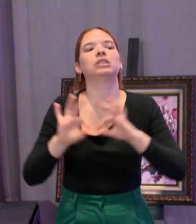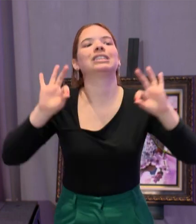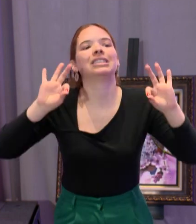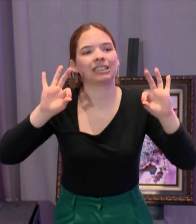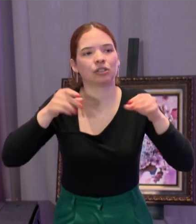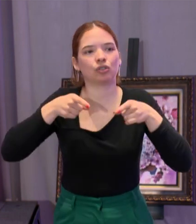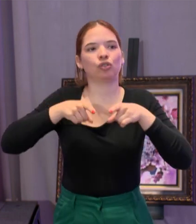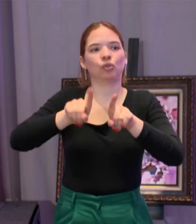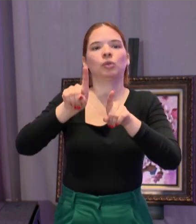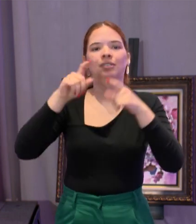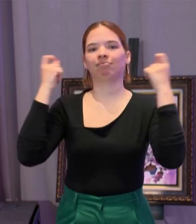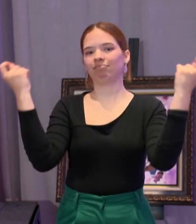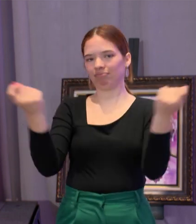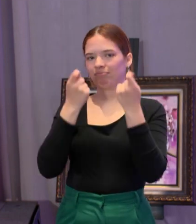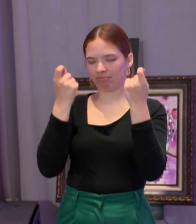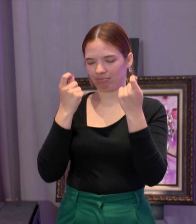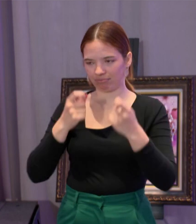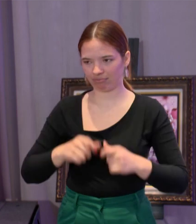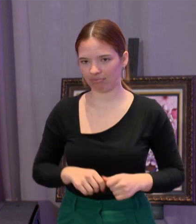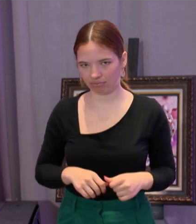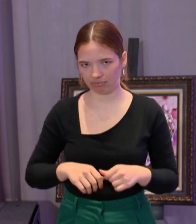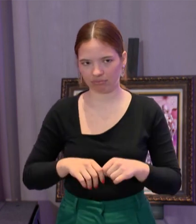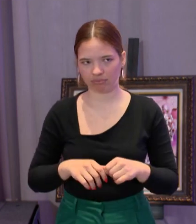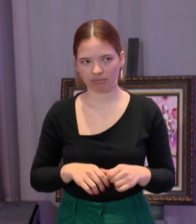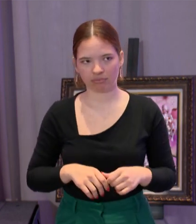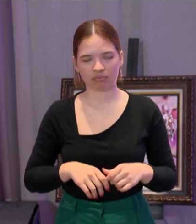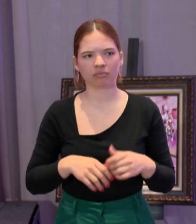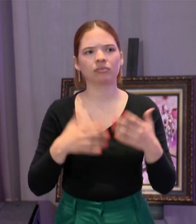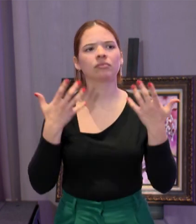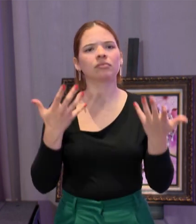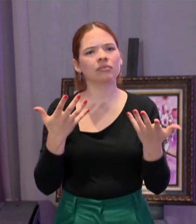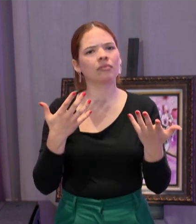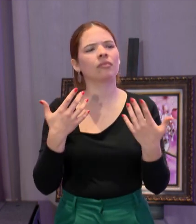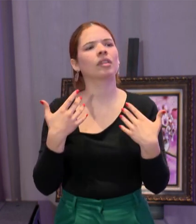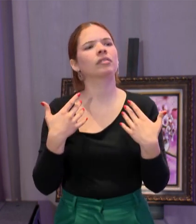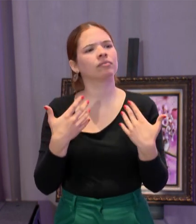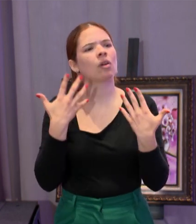I ALSO WANTED TO ECHO SUPERINTENDENT'S REMARKS ABOUT